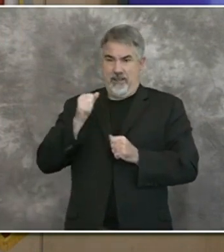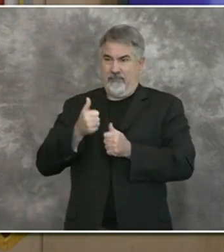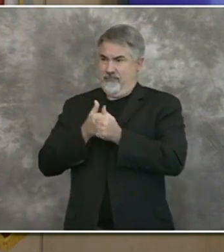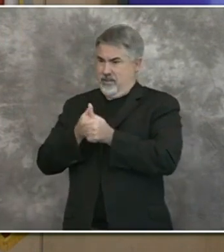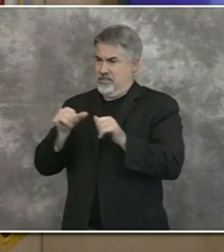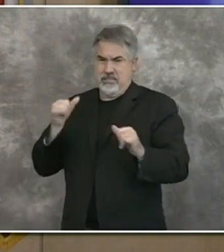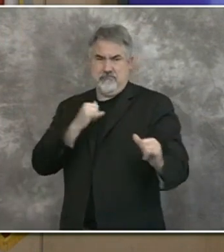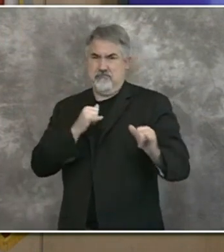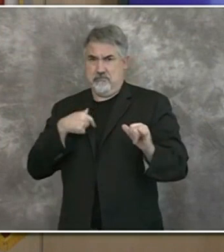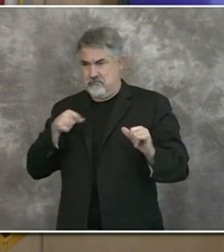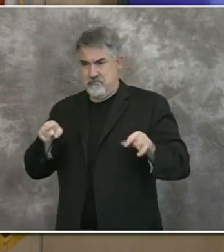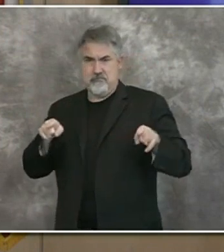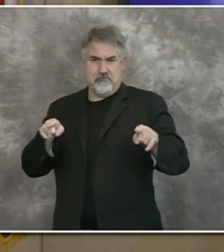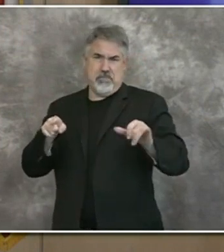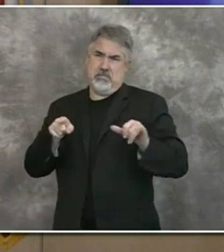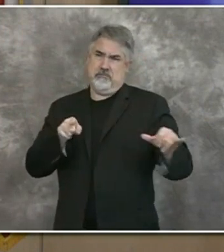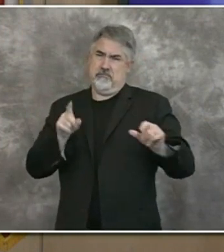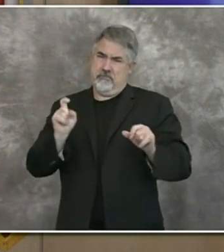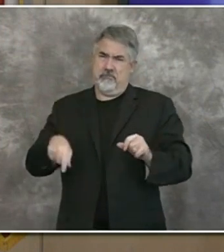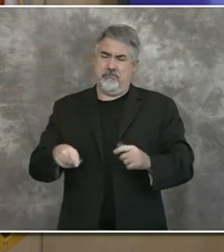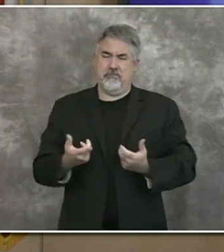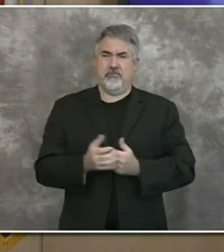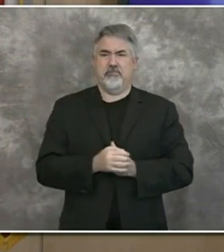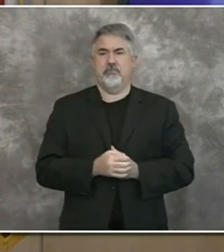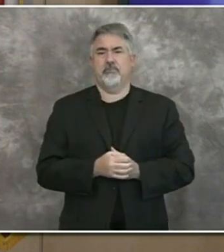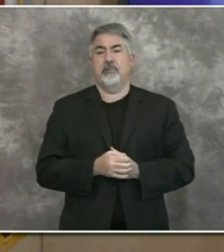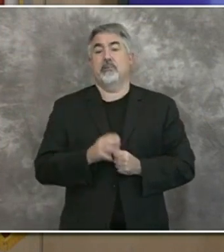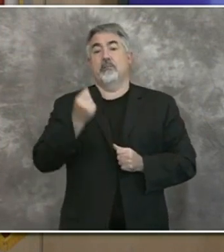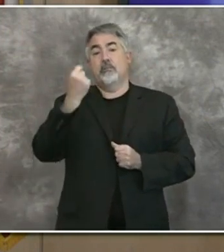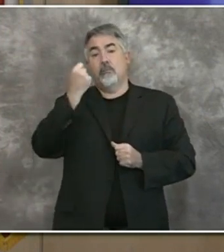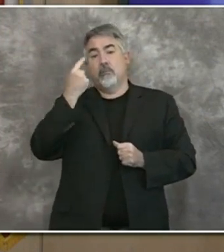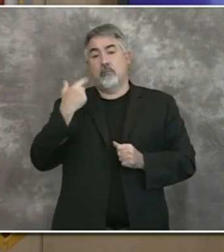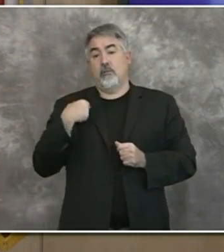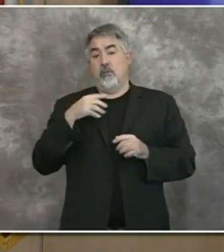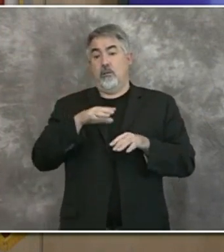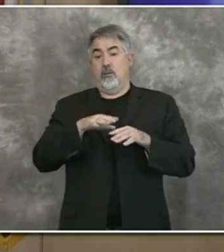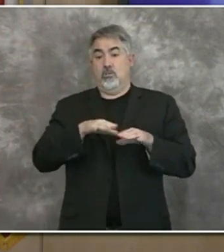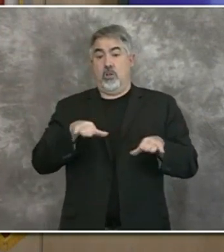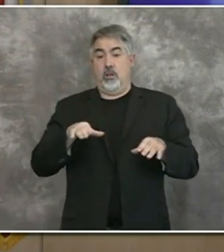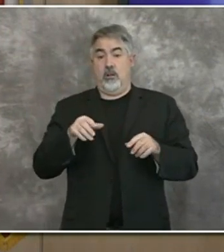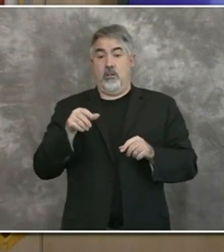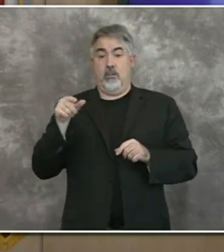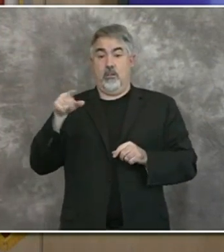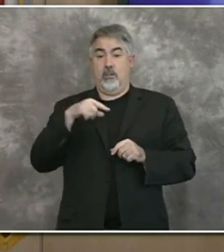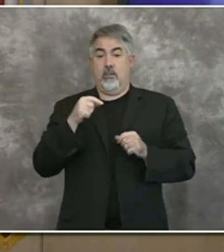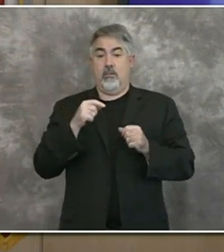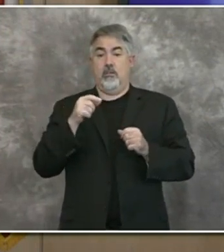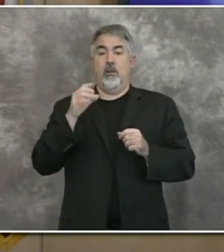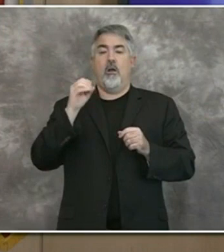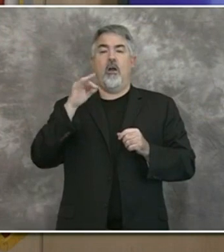WE'RE TAKING THOSE SAME MEASURES TO. SOME OF THE DEPARTMENTS THAT WILL REOPEN